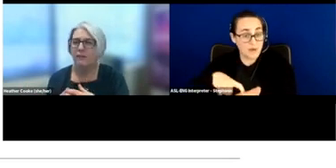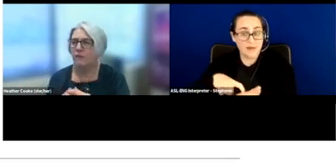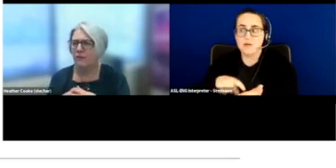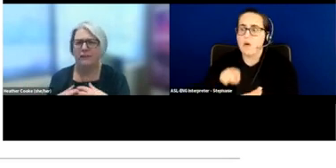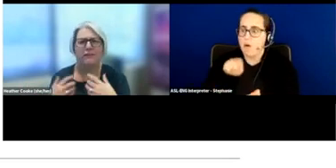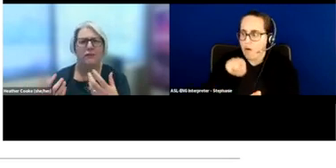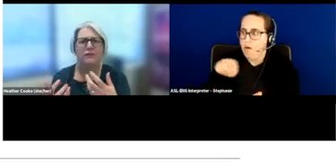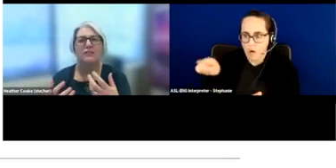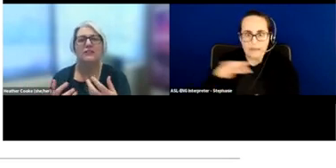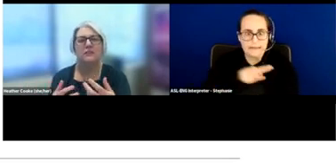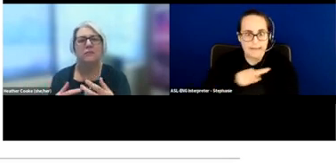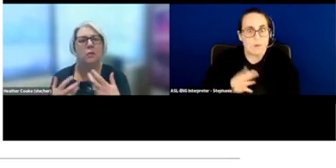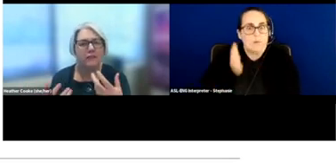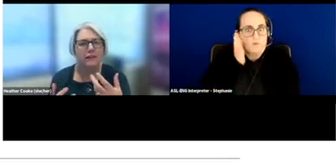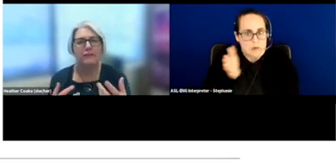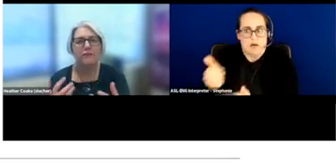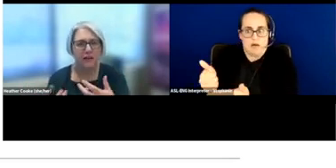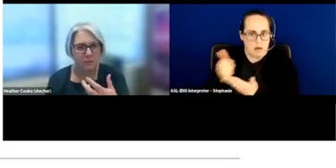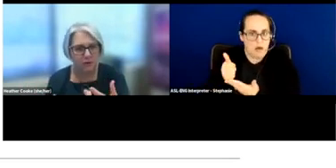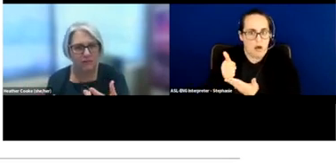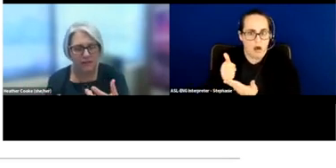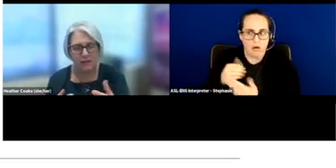coworkers. And so were these notions of worthiness and